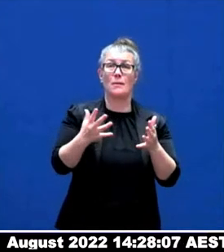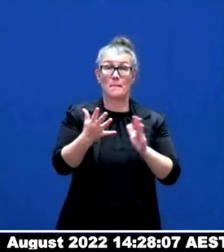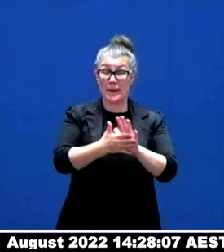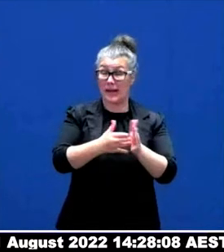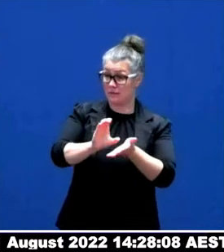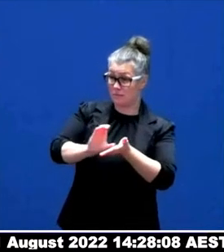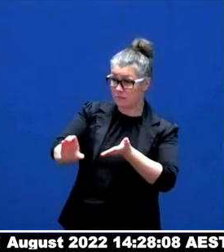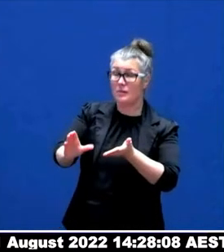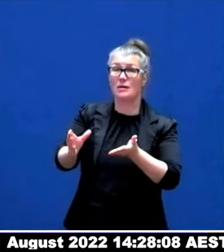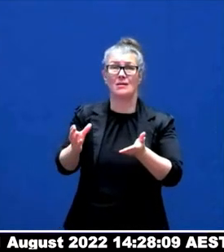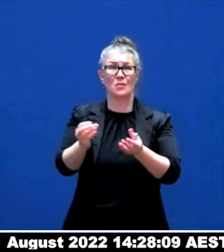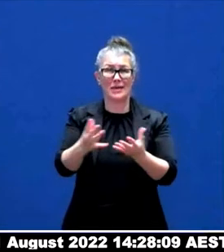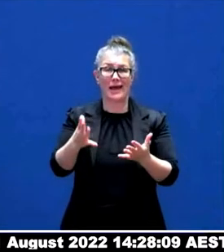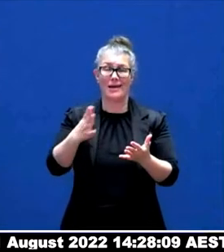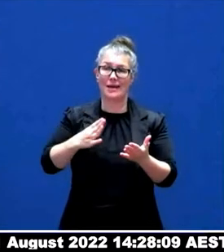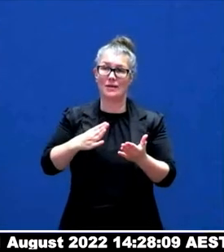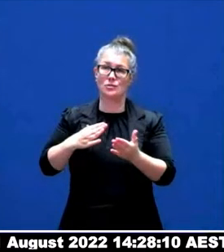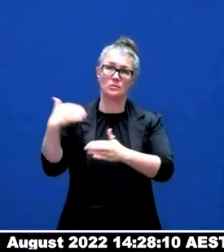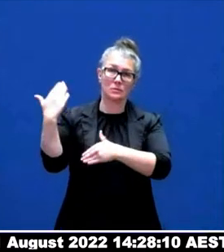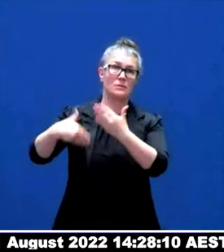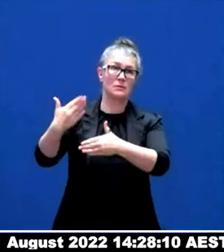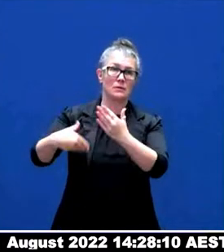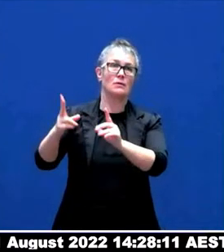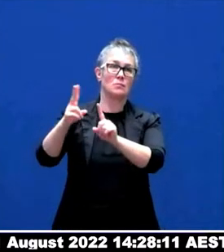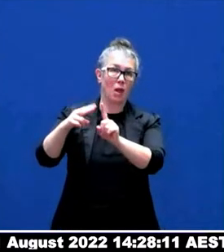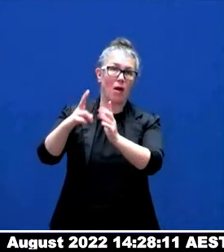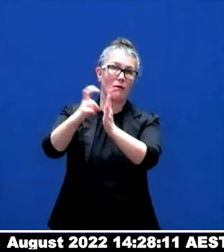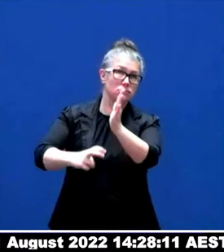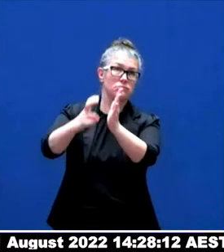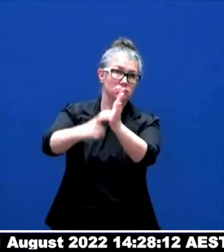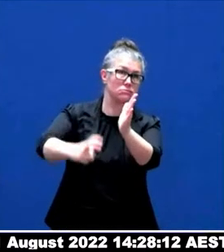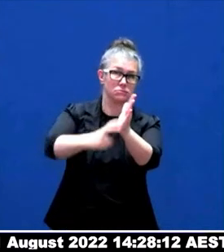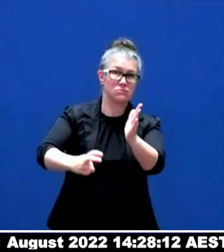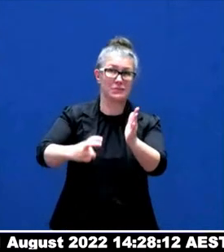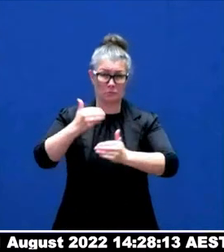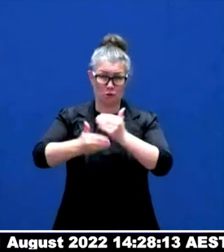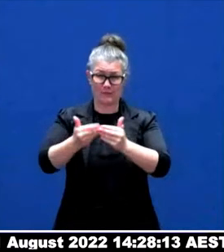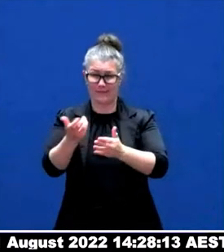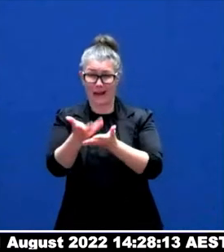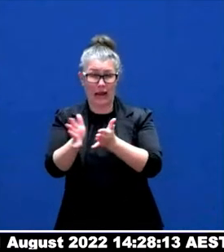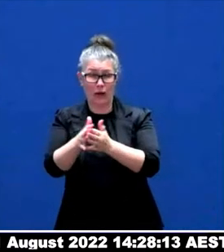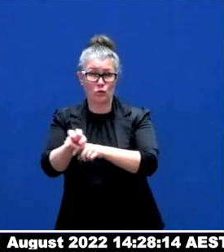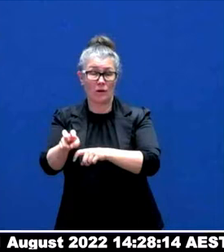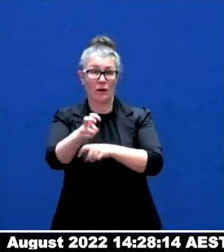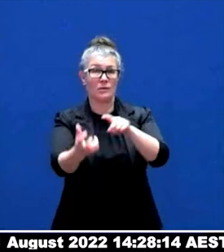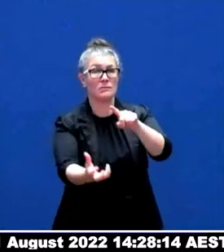many, would be an extraordinarily complicated and difficult process of navigating bureaucratic decision-making procedures?